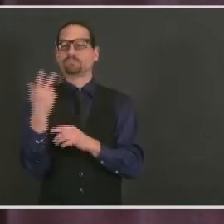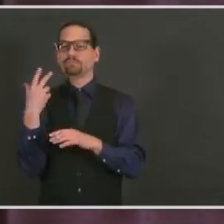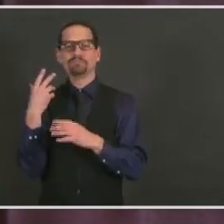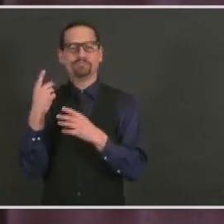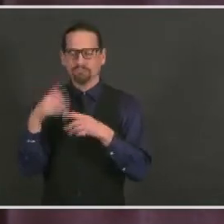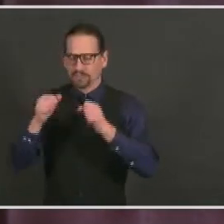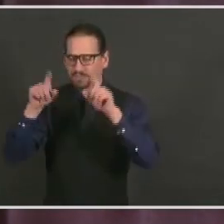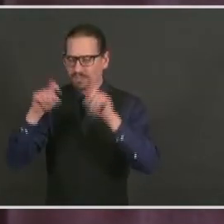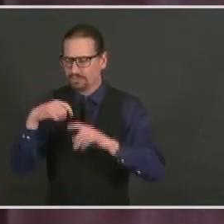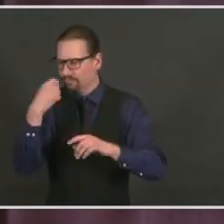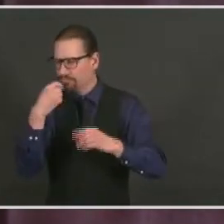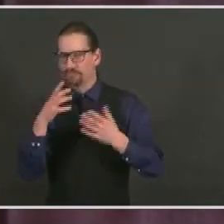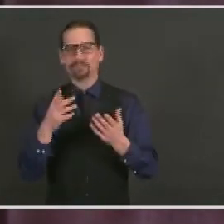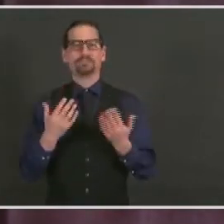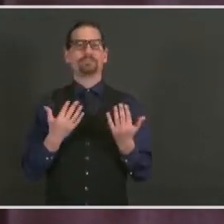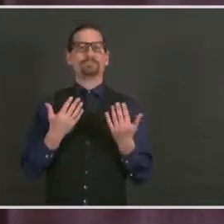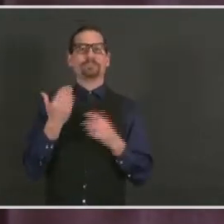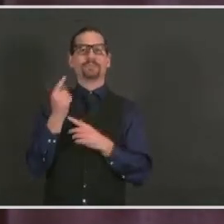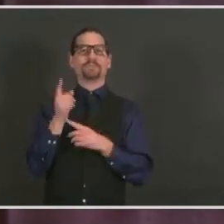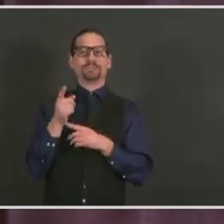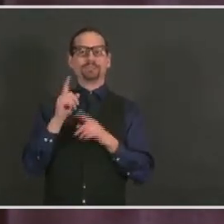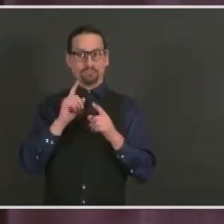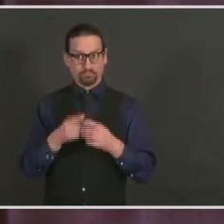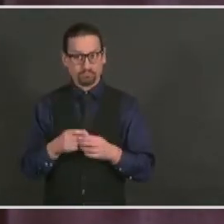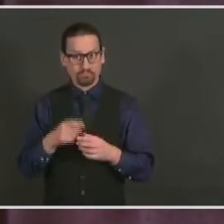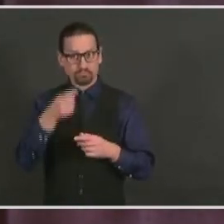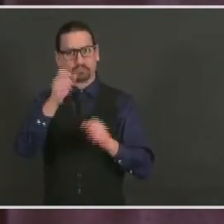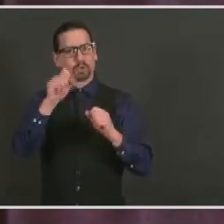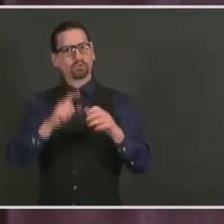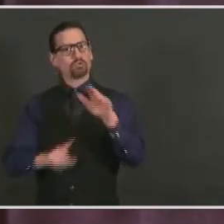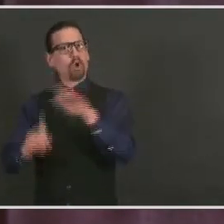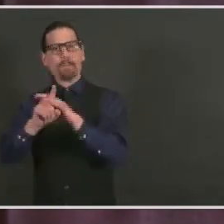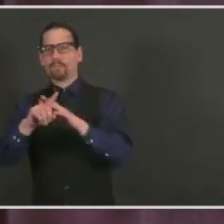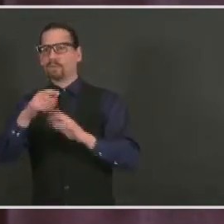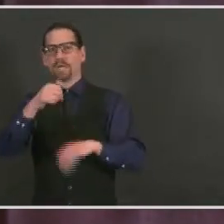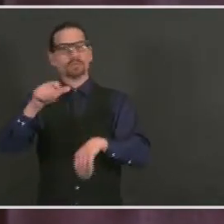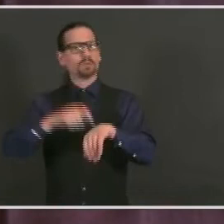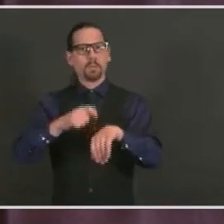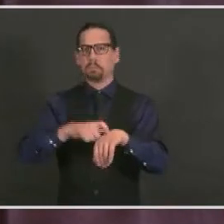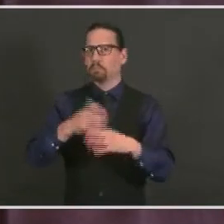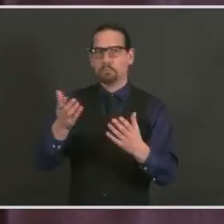THE SAME SETUP OF RESULTS WITHIN 15 MINUTES. THIS IS A